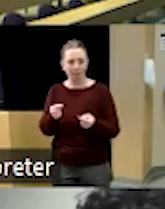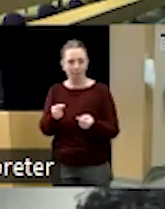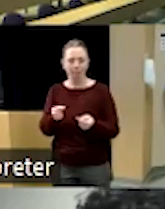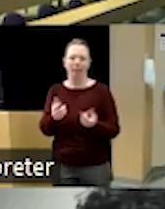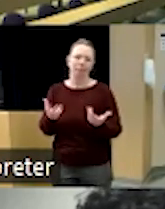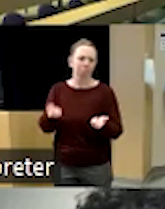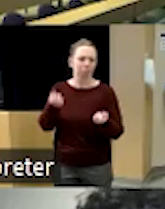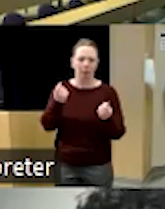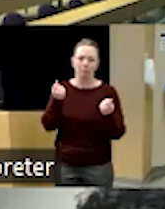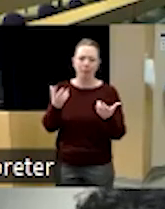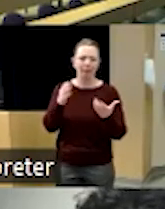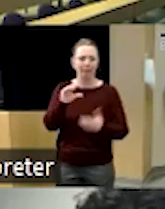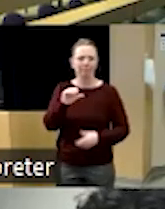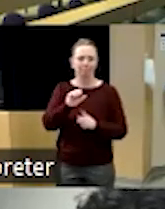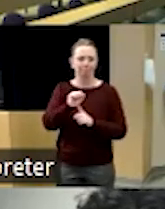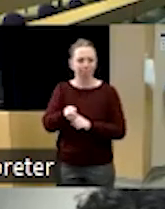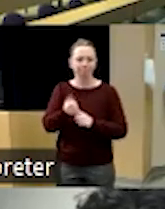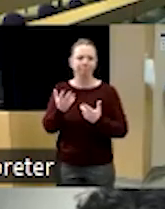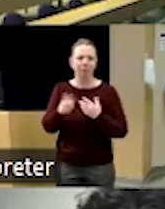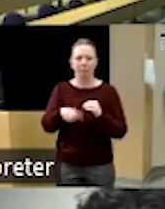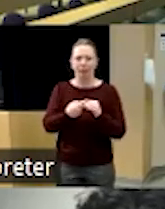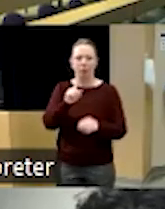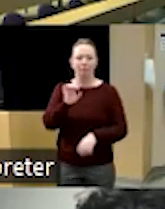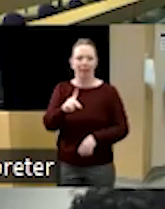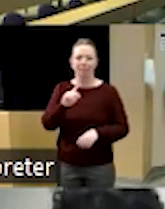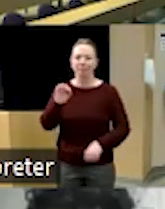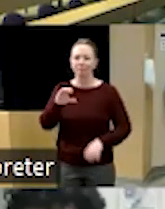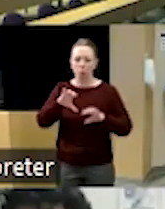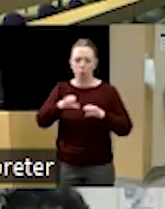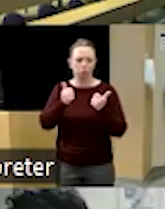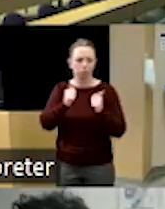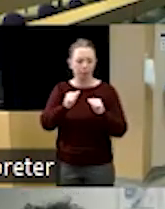and the task force that actually tried to Define these different entities and for us it's really